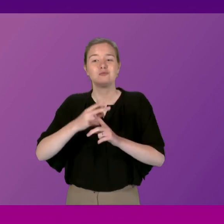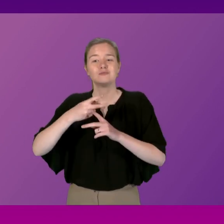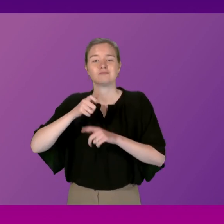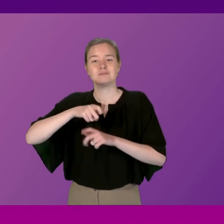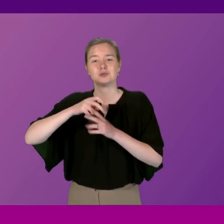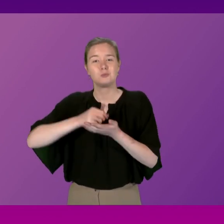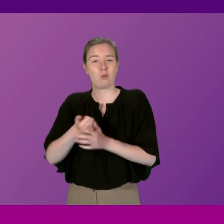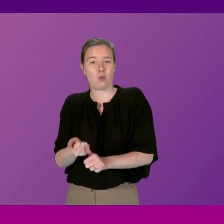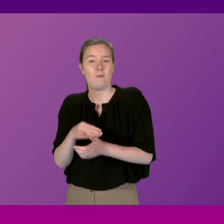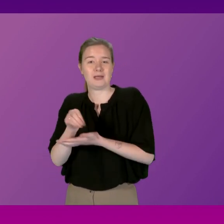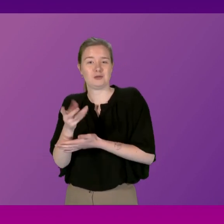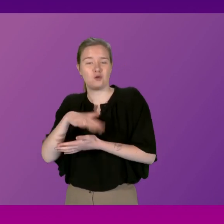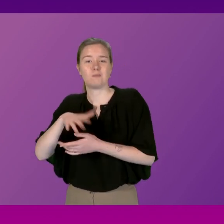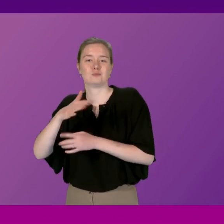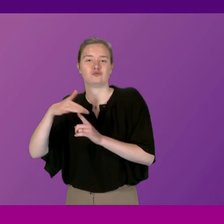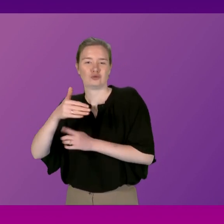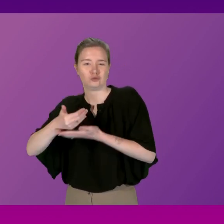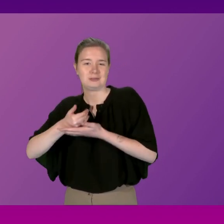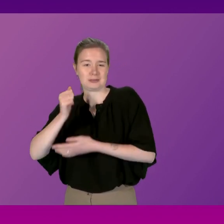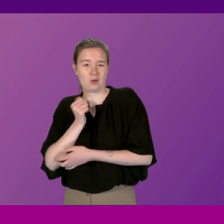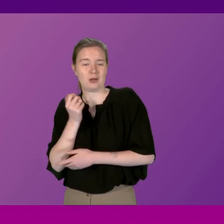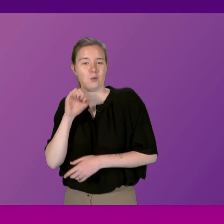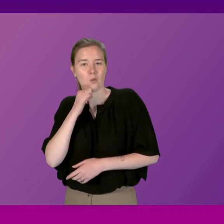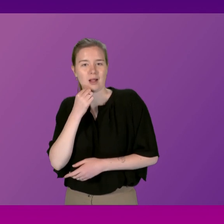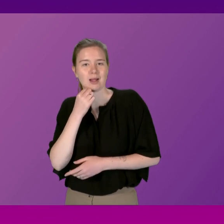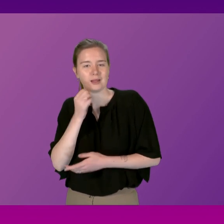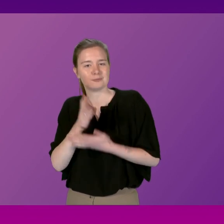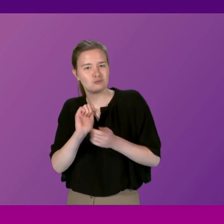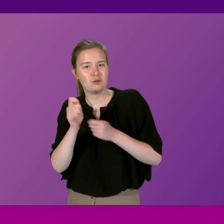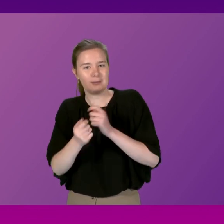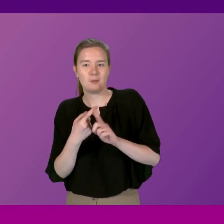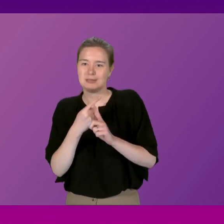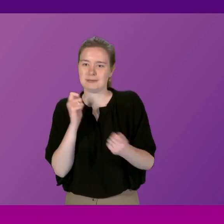Social Security Scotland make a real difference.